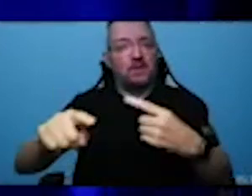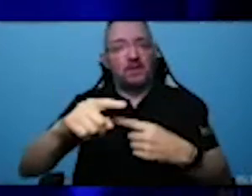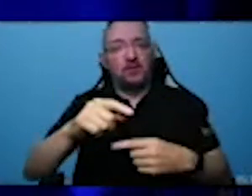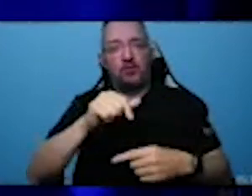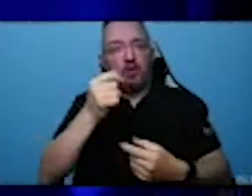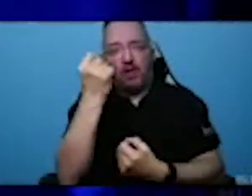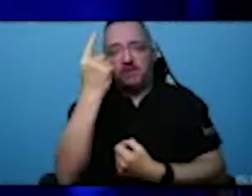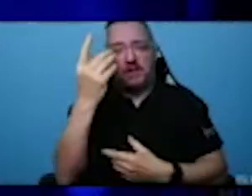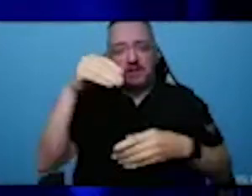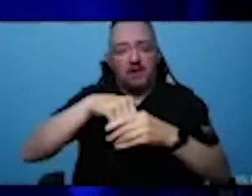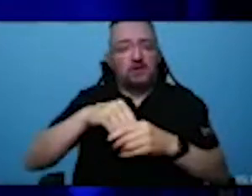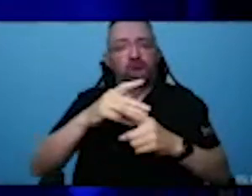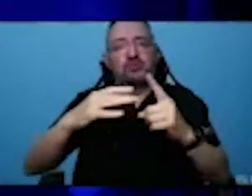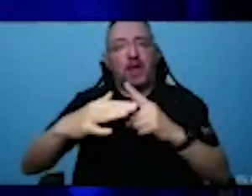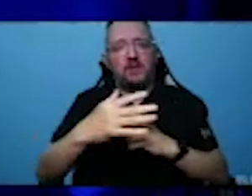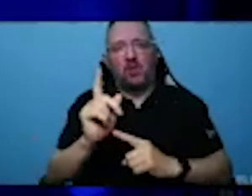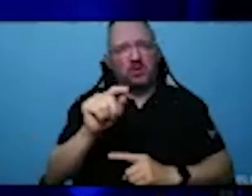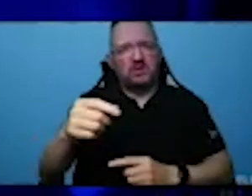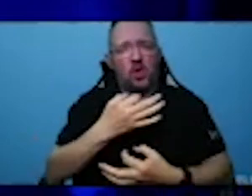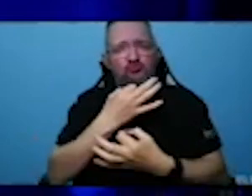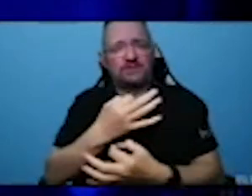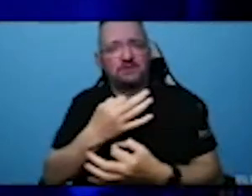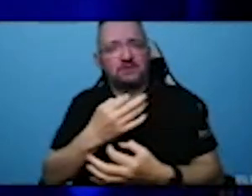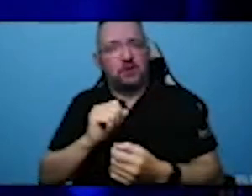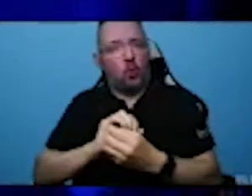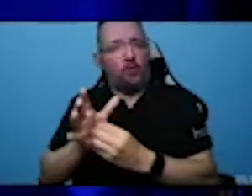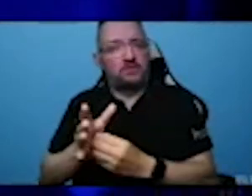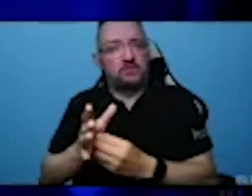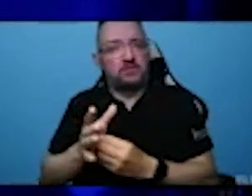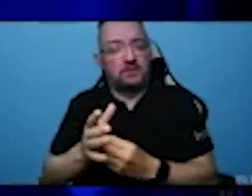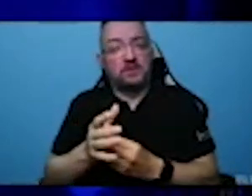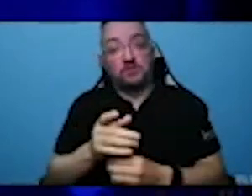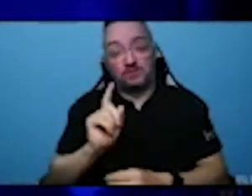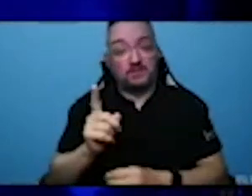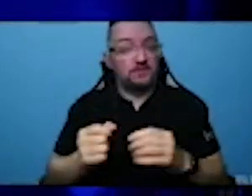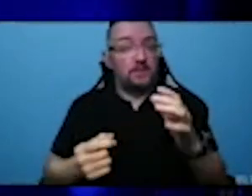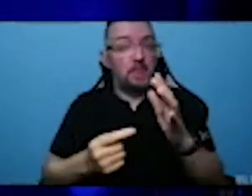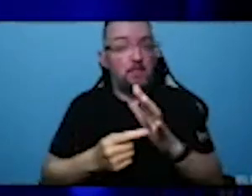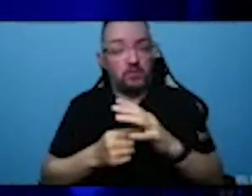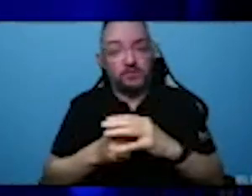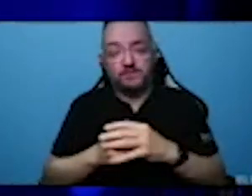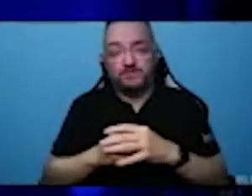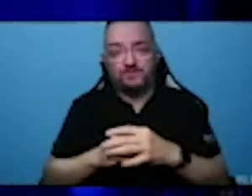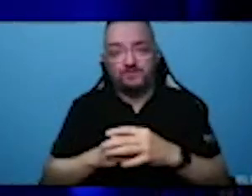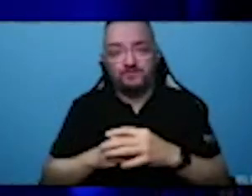So that's a really important element of what a resilient nation should look like. We should also be inclusive and